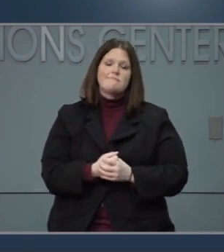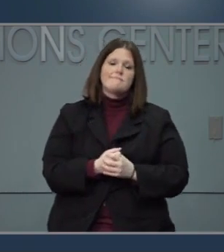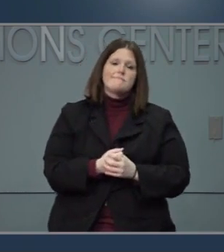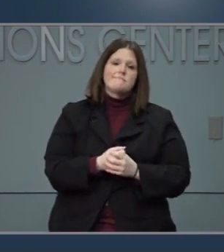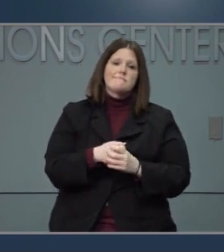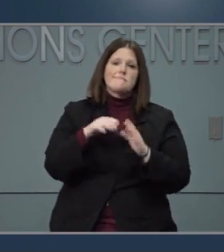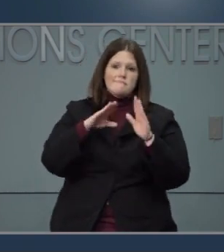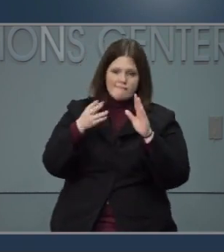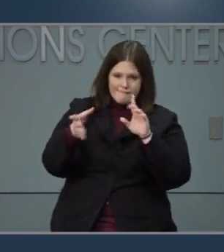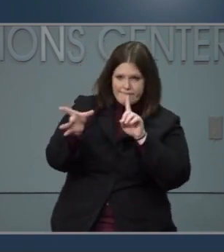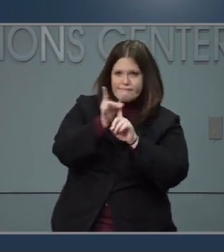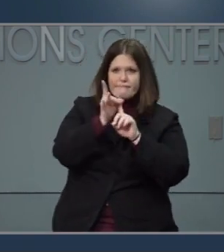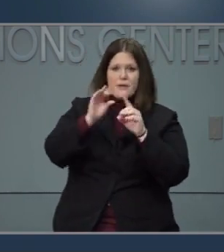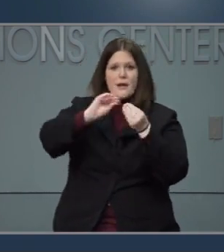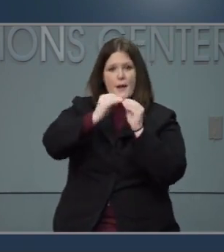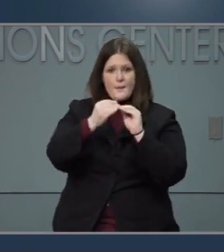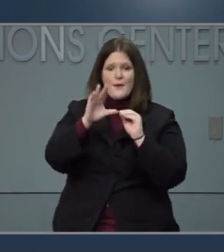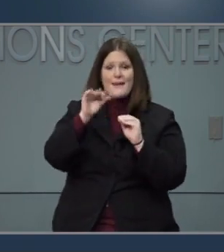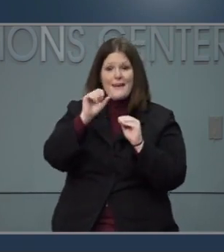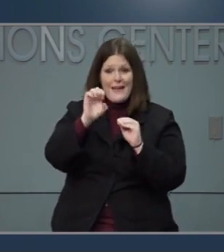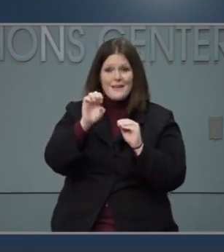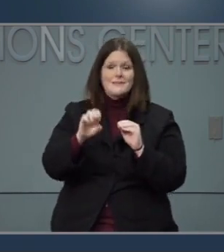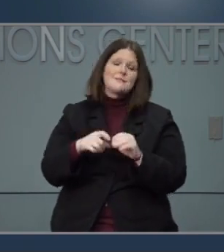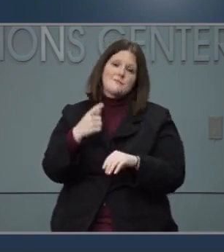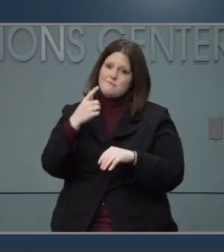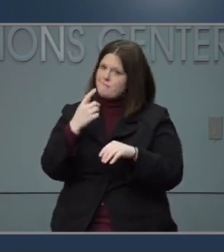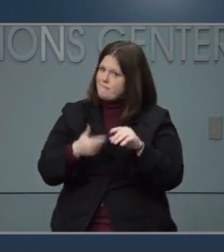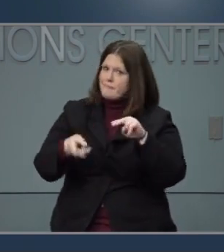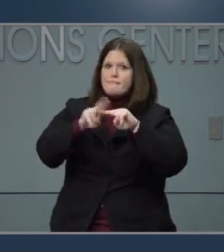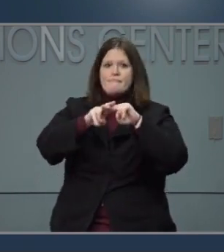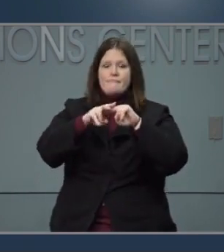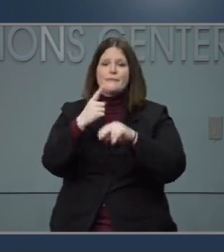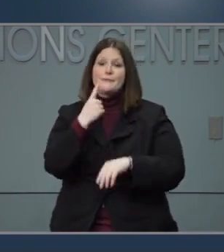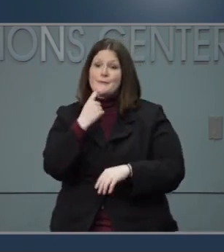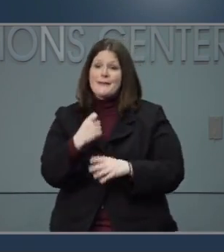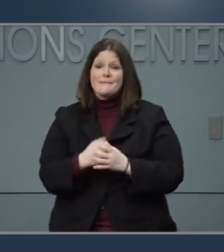NORTH CAROLINA'S TRAJECTORY OF CASES IS UP, IT GETS A RED X.